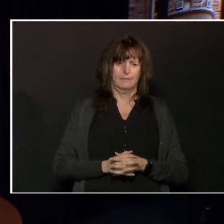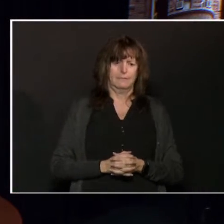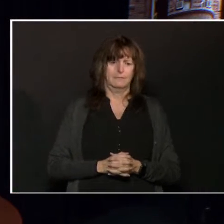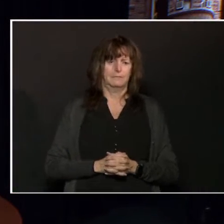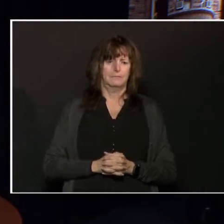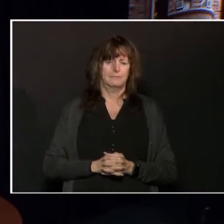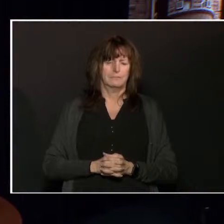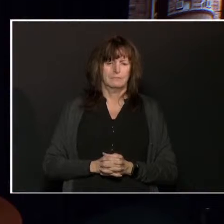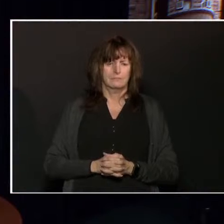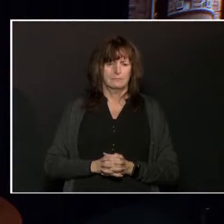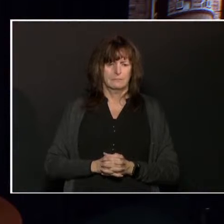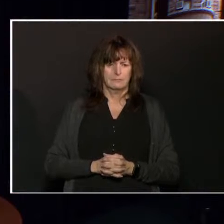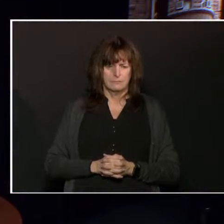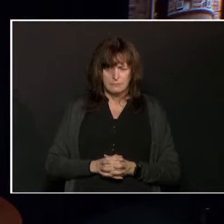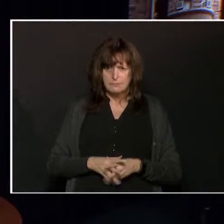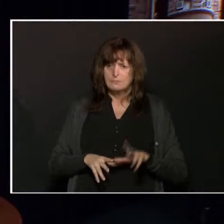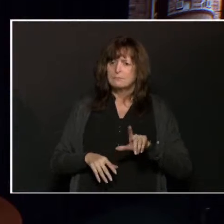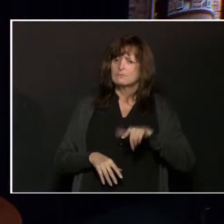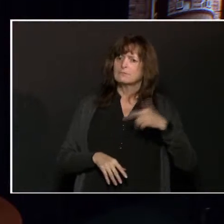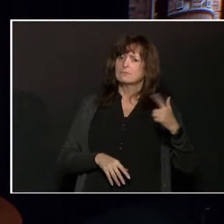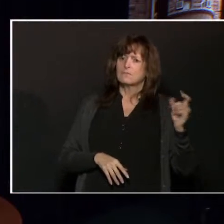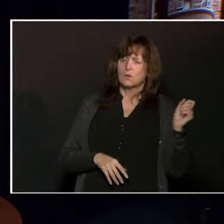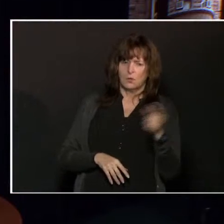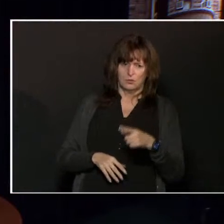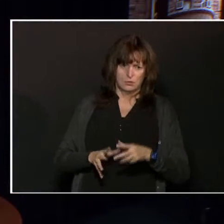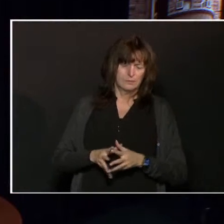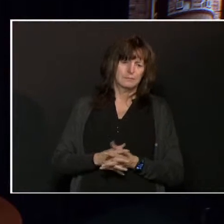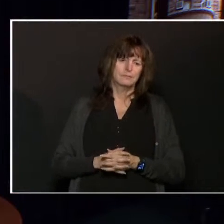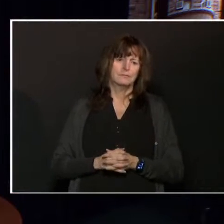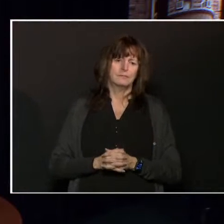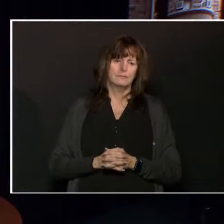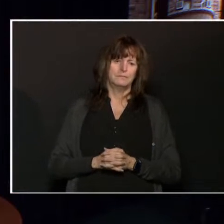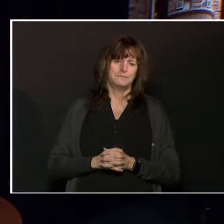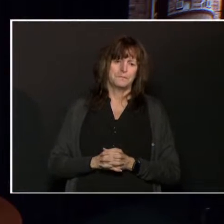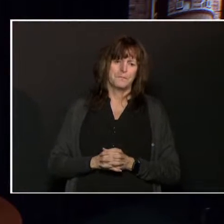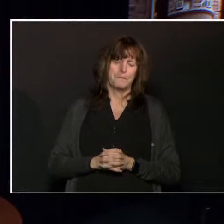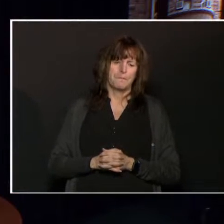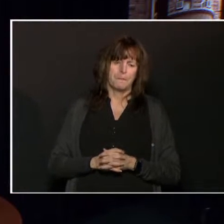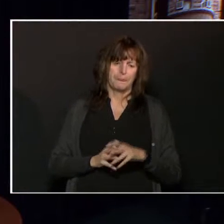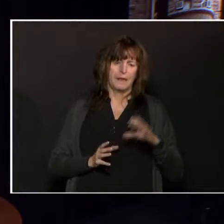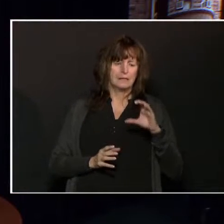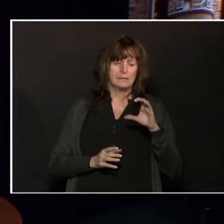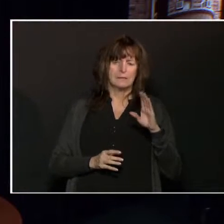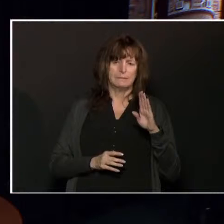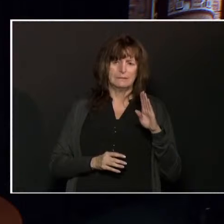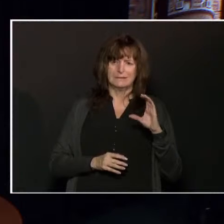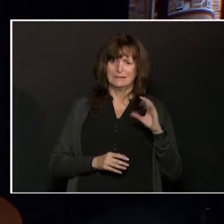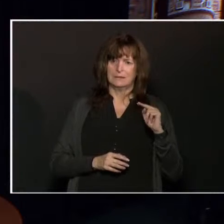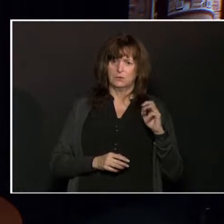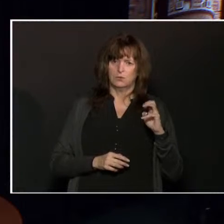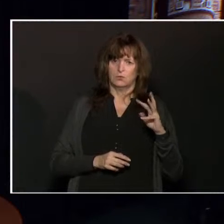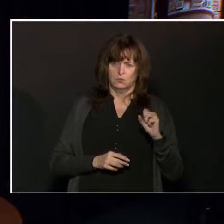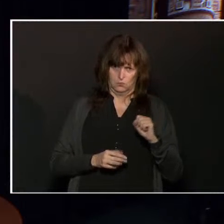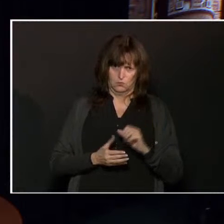THIS GROWTH IN CASES IN LONG-TERM CARE THIS GROWTH IN CASES IN LONG-TERM CARE HOMES LONG-TERM CARE HOMES TRANSLATES TO LONG-TERM CARE HOMES TRANSLATES TO GROWTH LONG-TERM CARE HOMES TRANSLATES TO GROWTH IN TO GROWTH IN MORTALITY THAT YOU CAN TO GROWTH IN MORTALITY THAT YOU CAN SEE